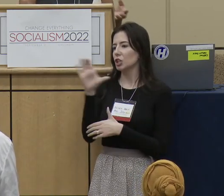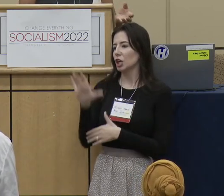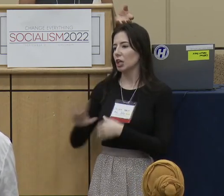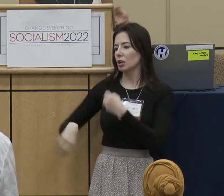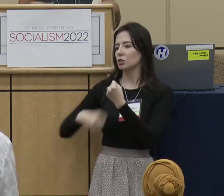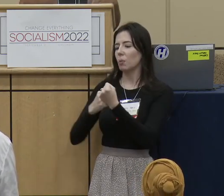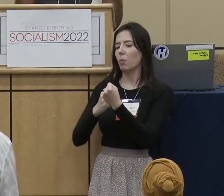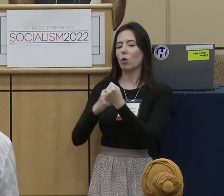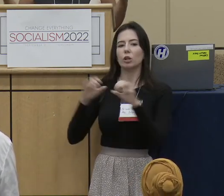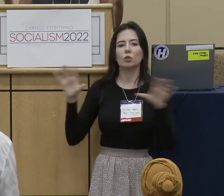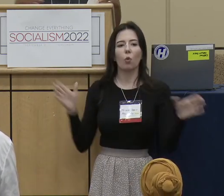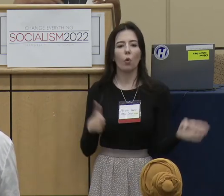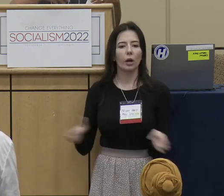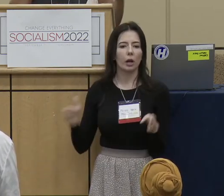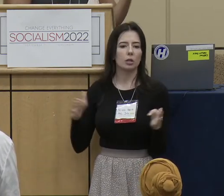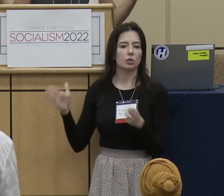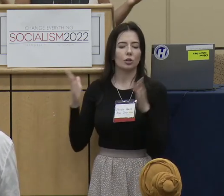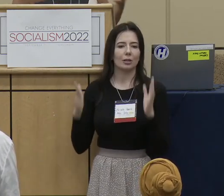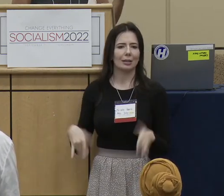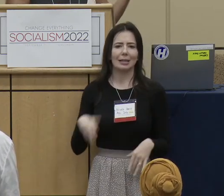the board of a foundation in Chicago that supports